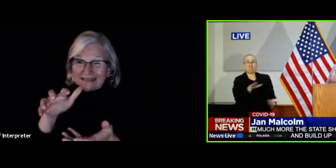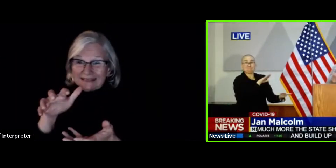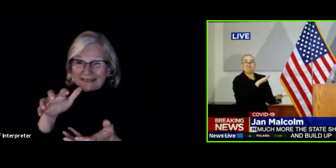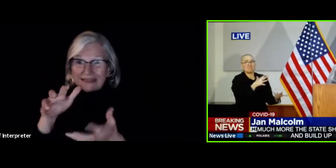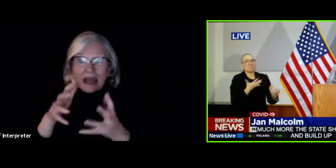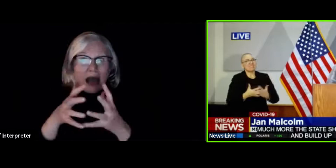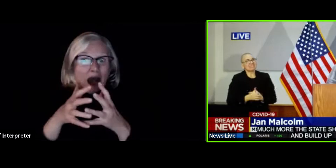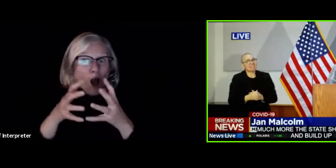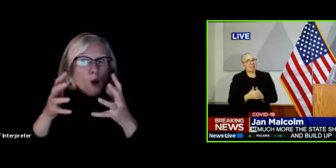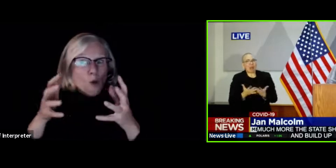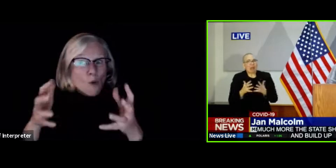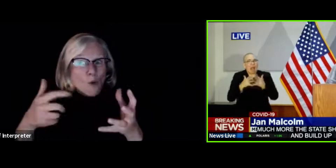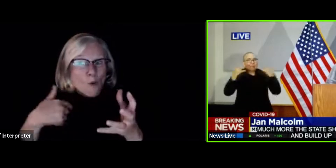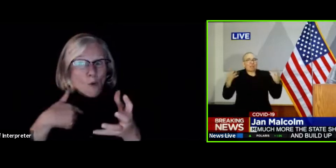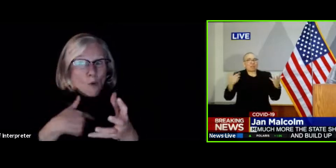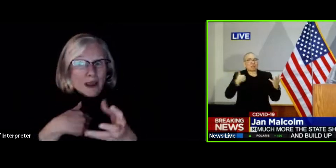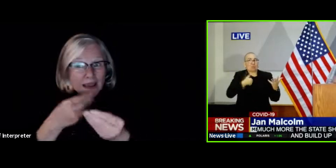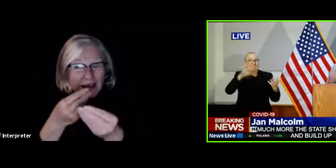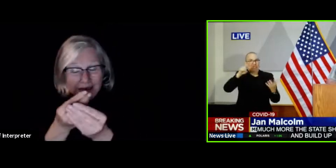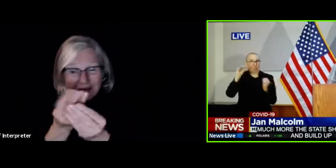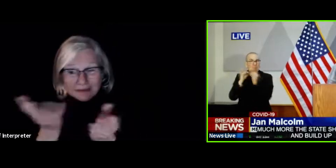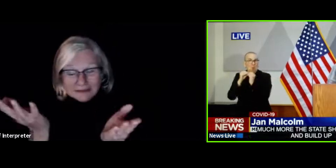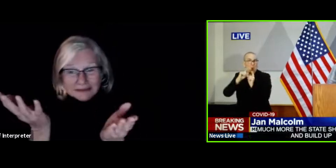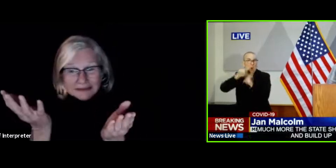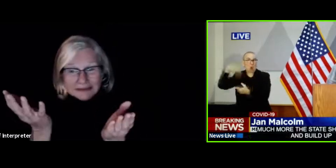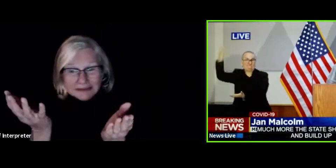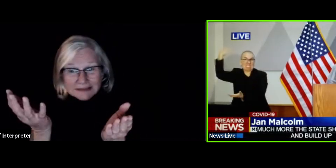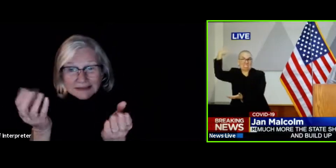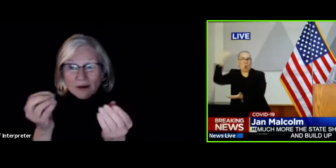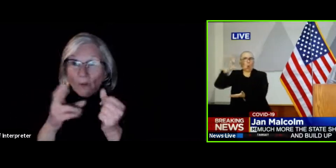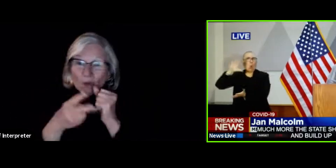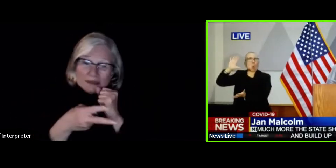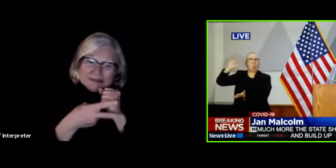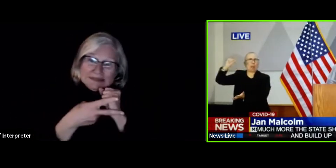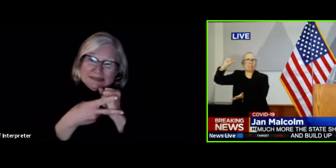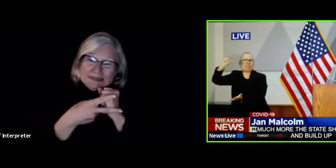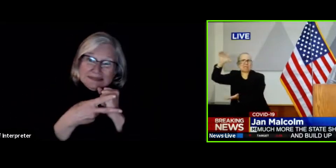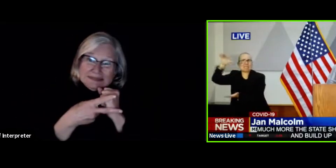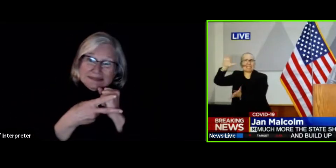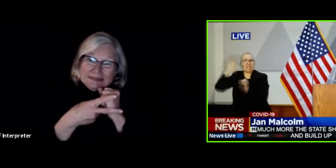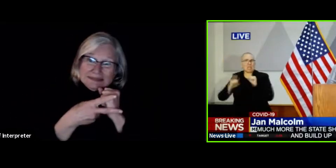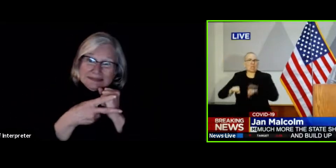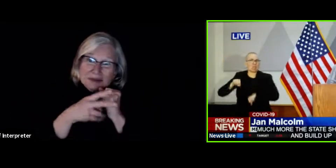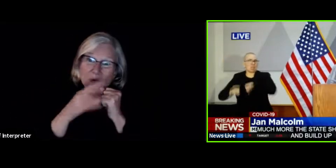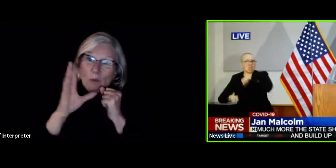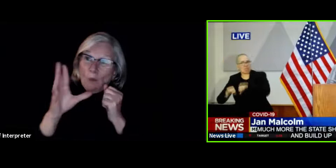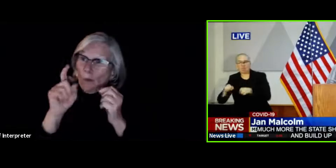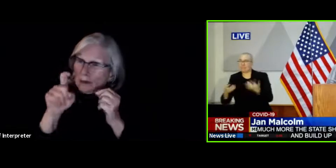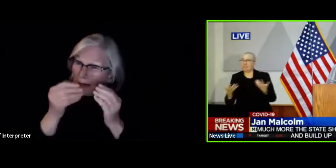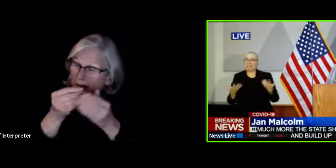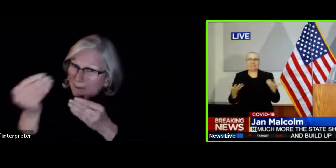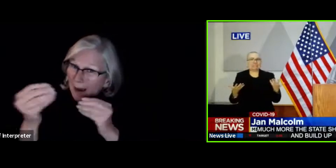VERSUS HOLDING IN RESERVE AND HOW MUCH MORE SHOULD WE BE TRYING TO GET ARE ALL ACTIVE POINTS OF DISCUSSION.